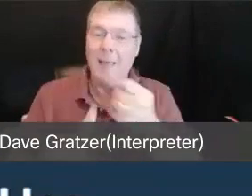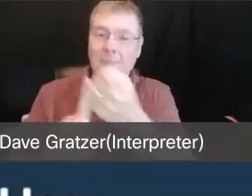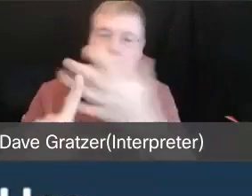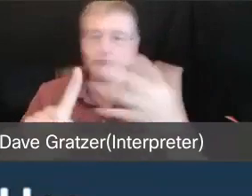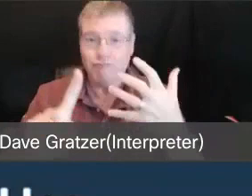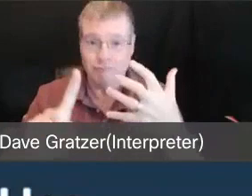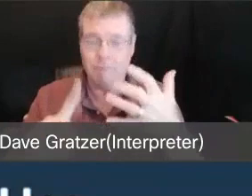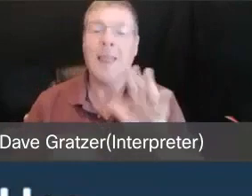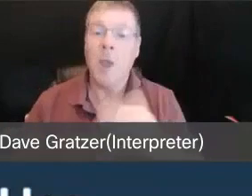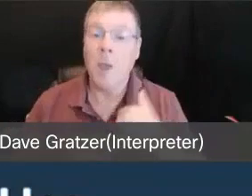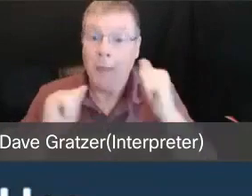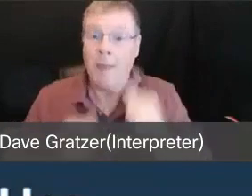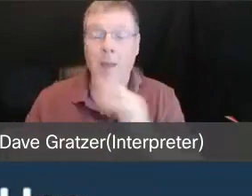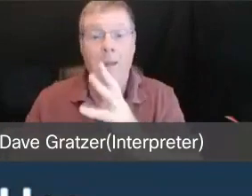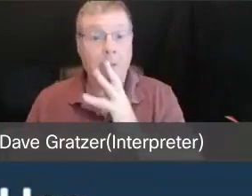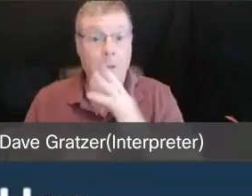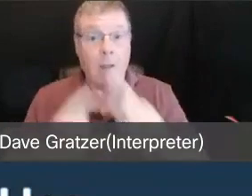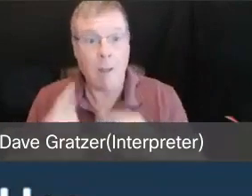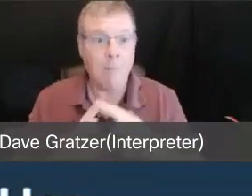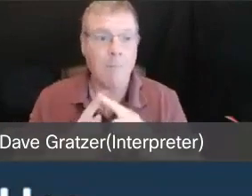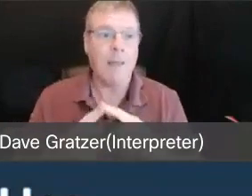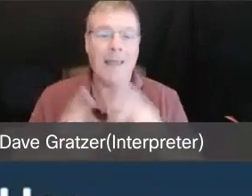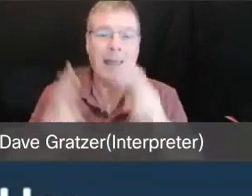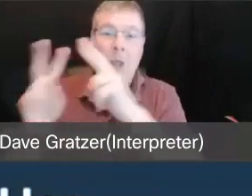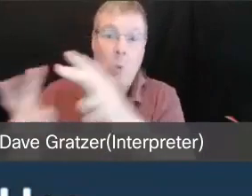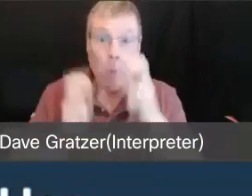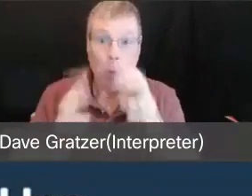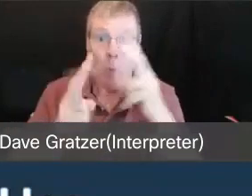So we can talk about key quotes from the treatment records